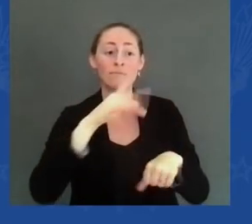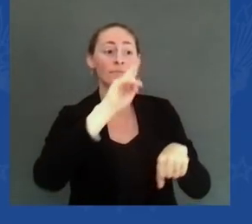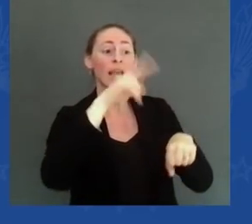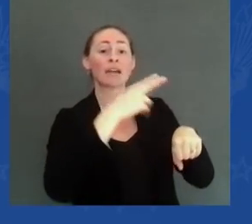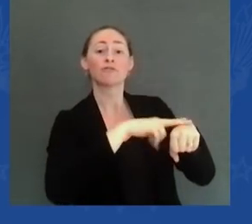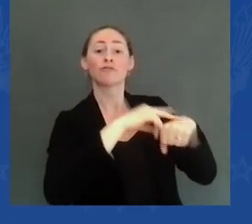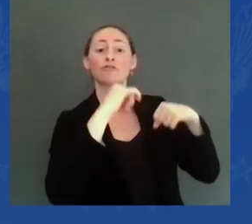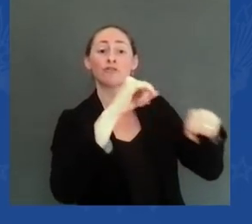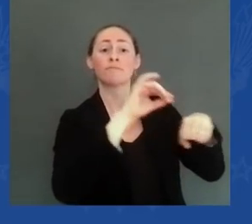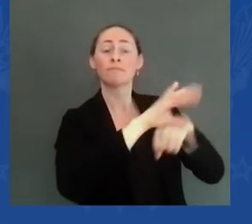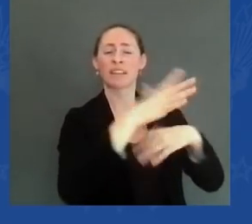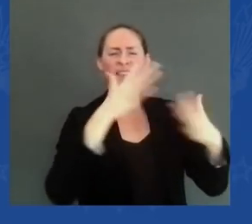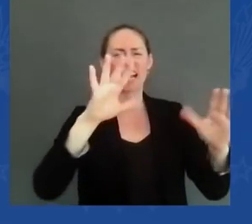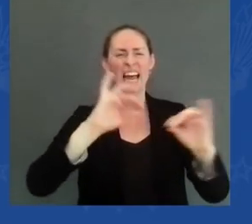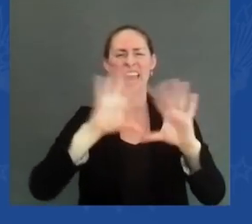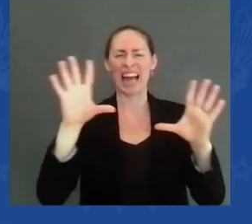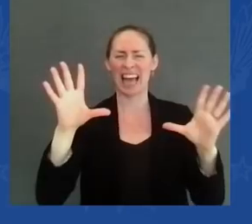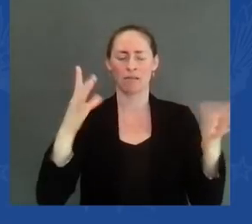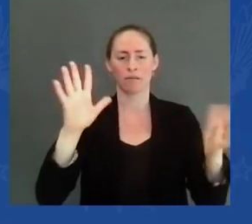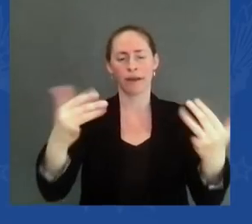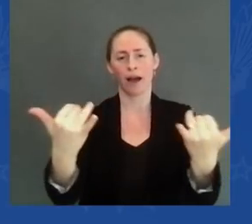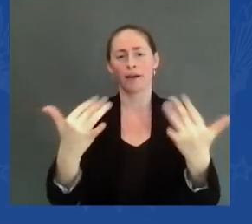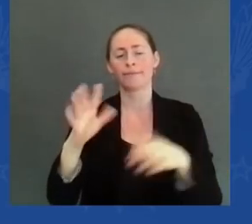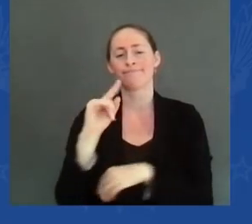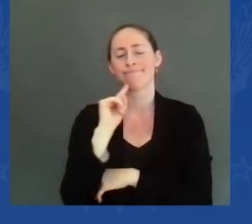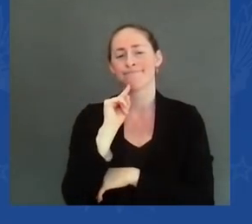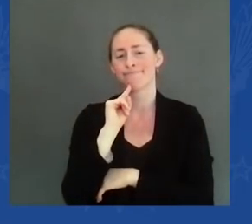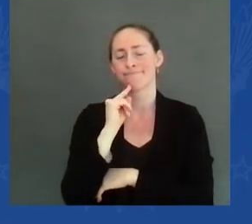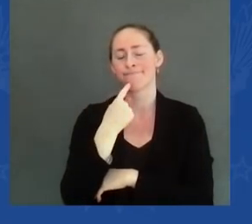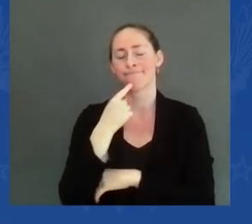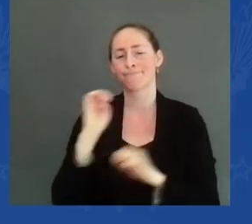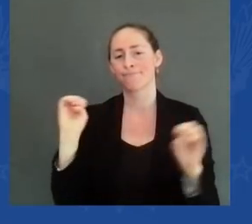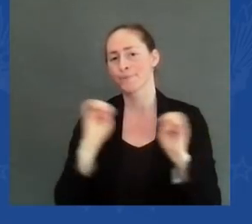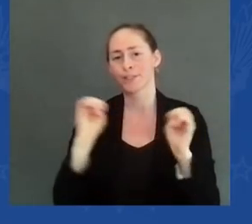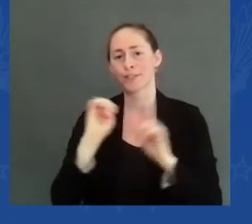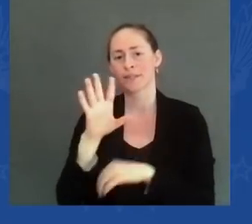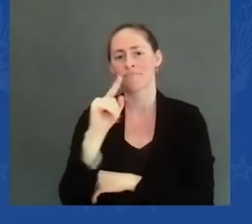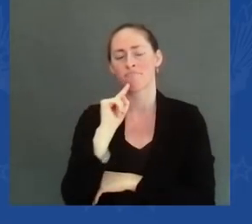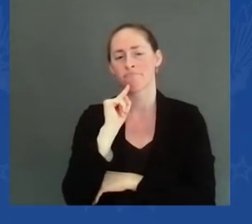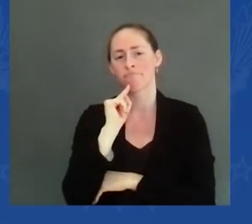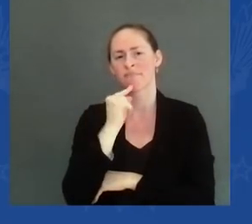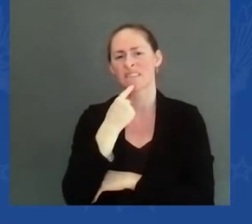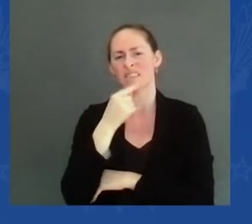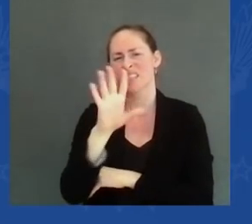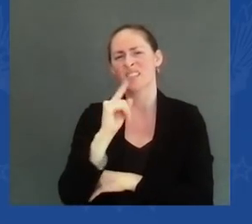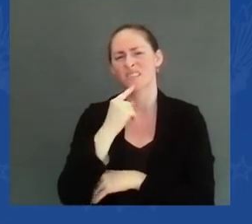the nation and the world are in peril. And that's not hyperbole. That is a fact.